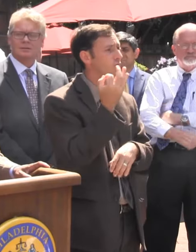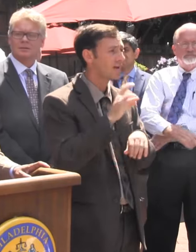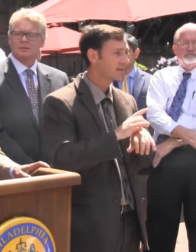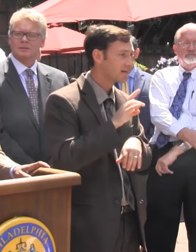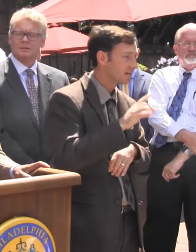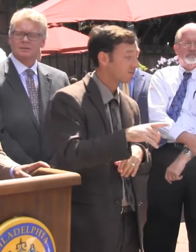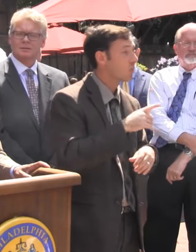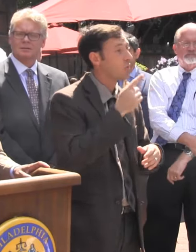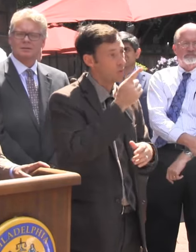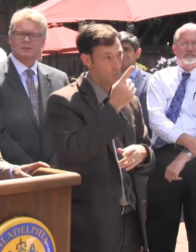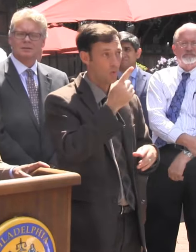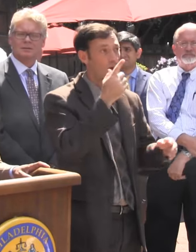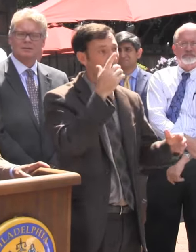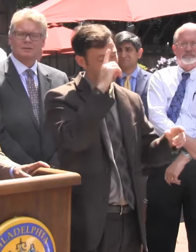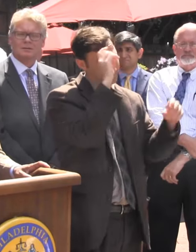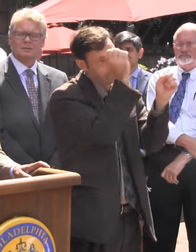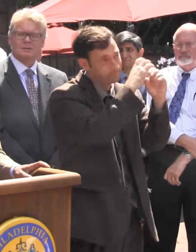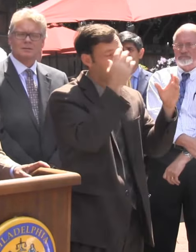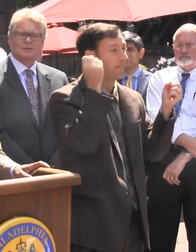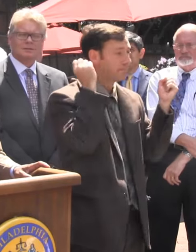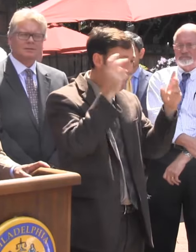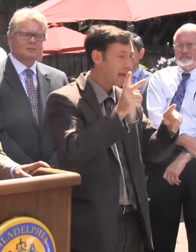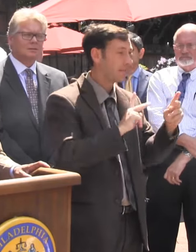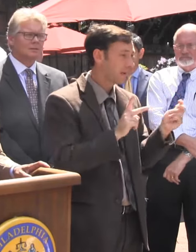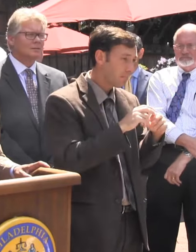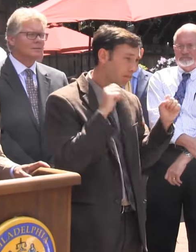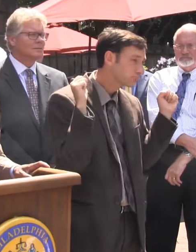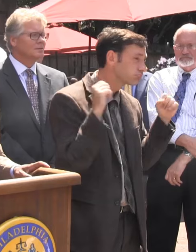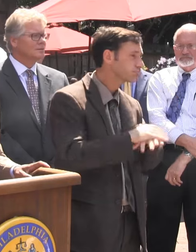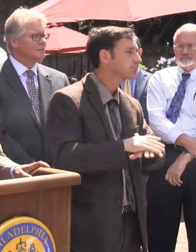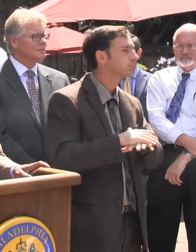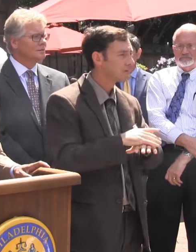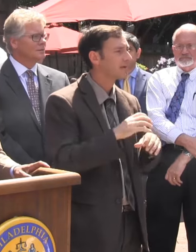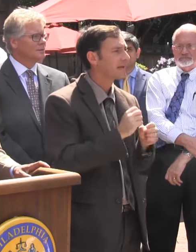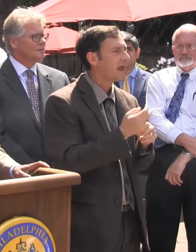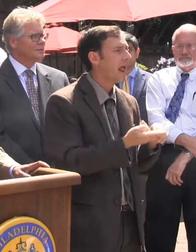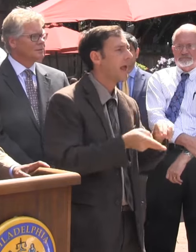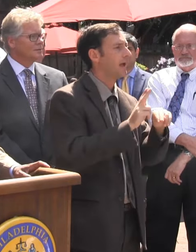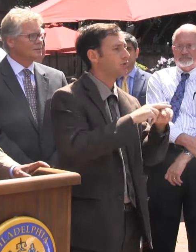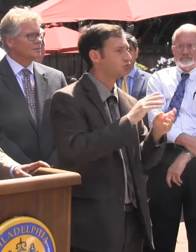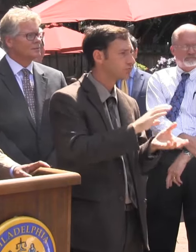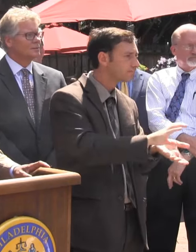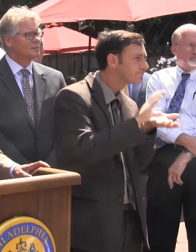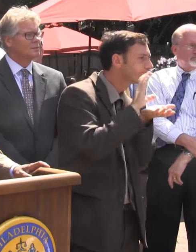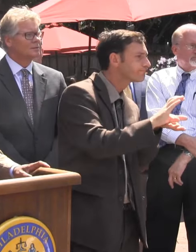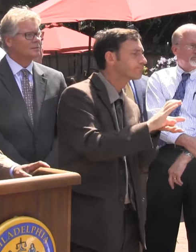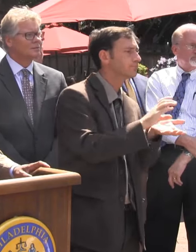anticipating a lot of crowds, you kind of get almost an extra one, leading into Saturday